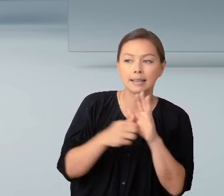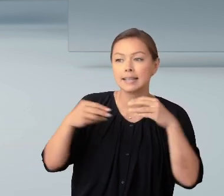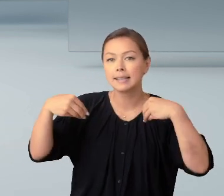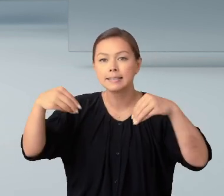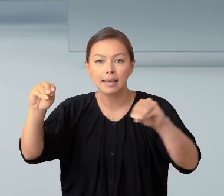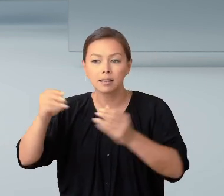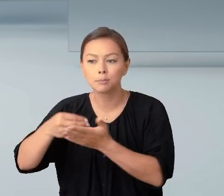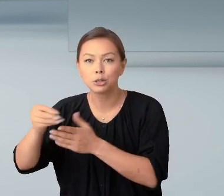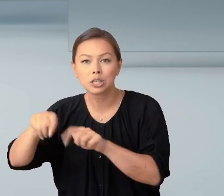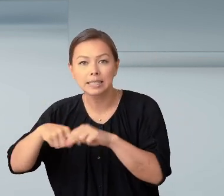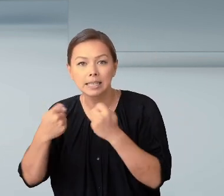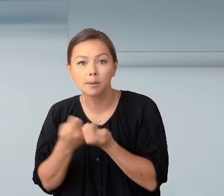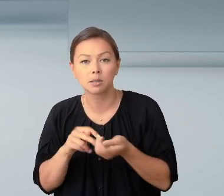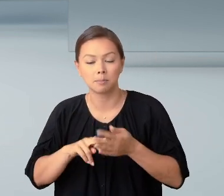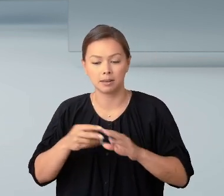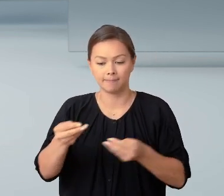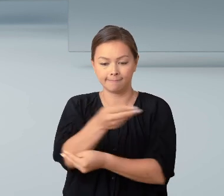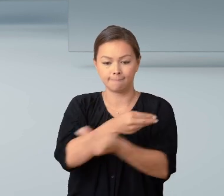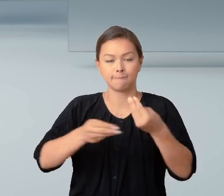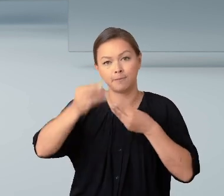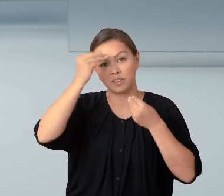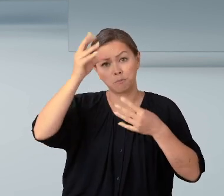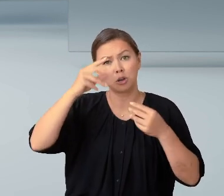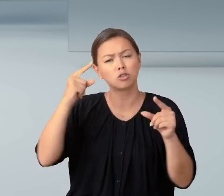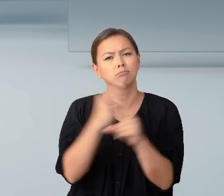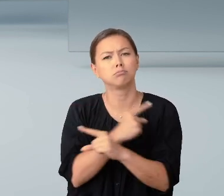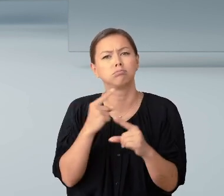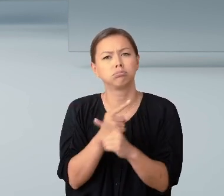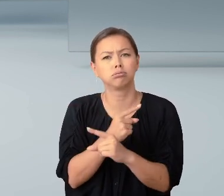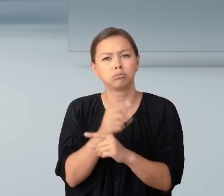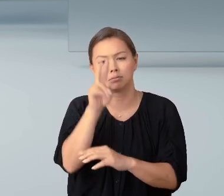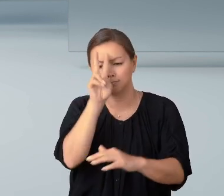teams to get accurate insight and make financial decisions with